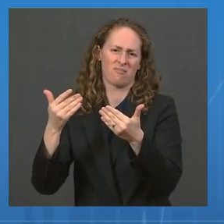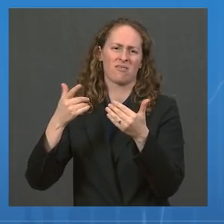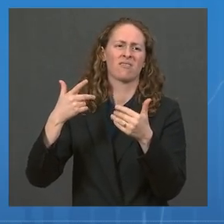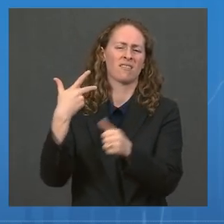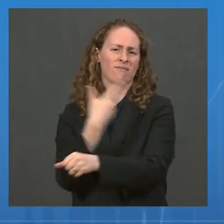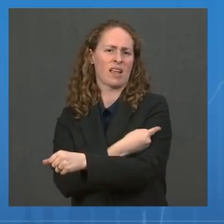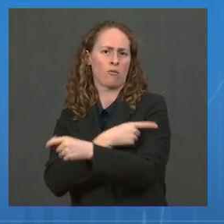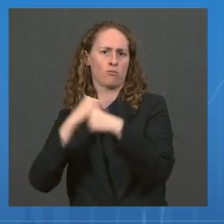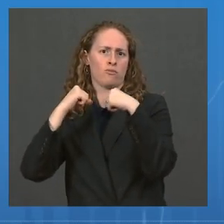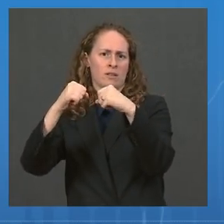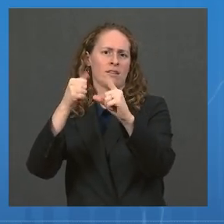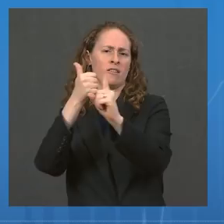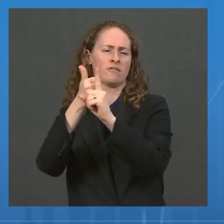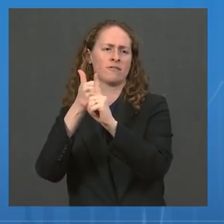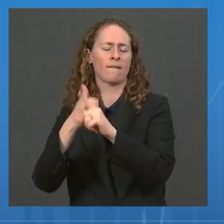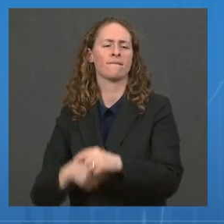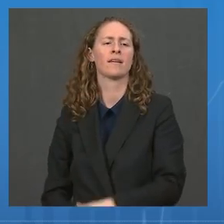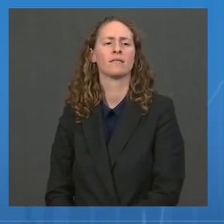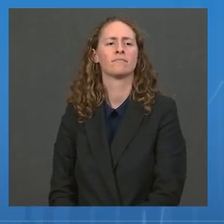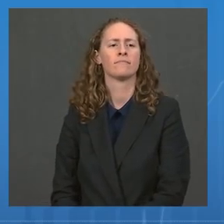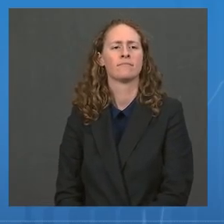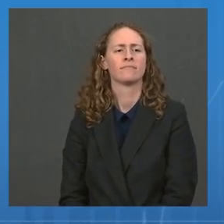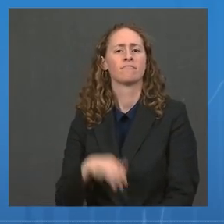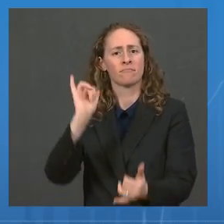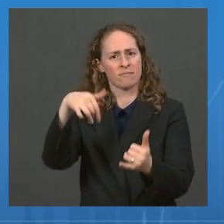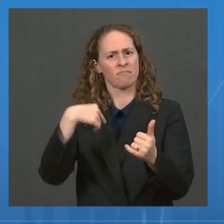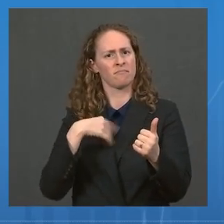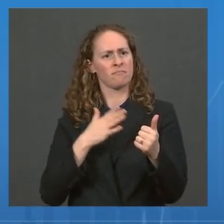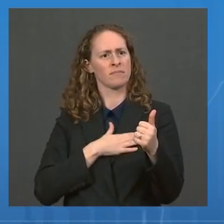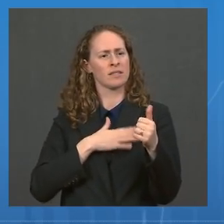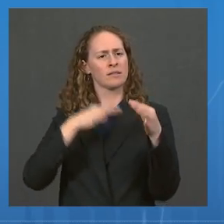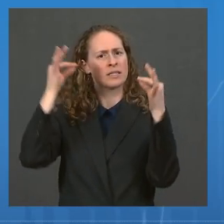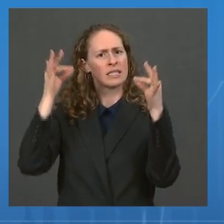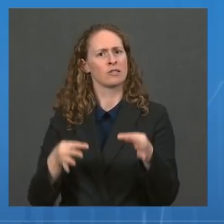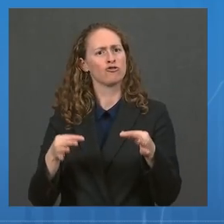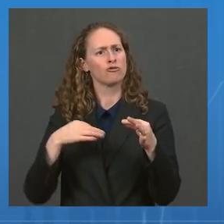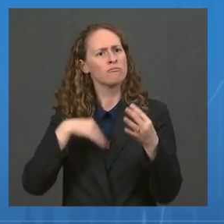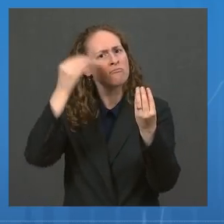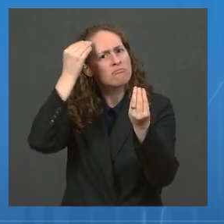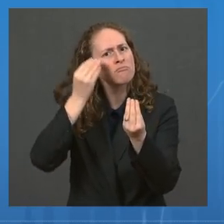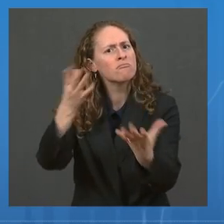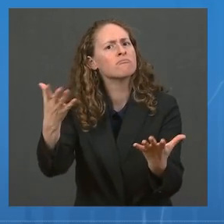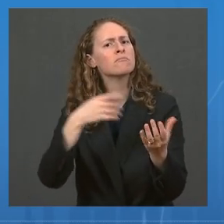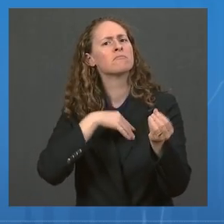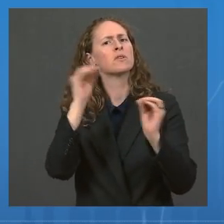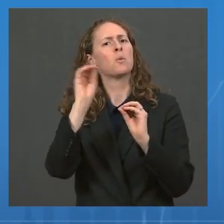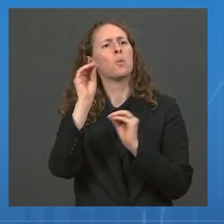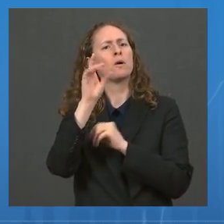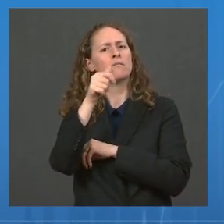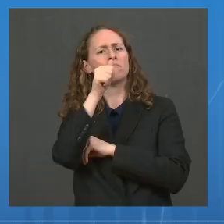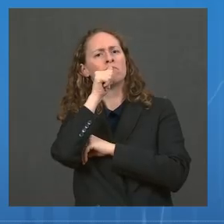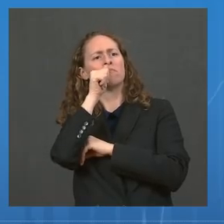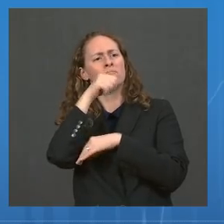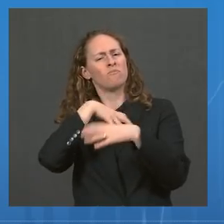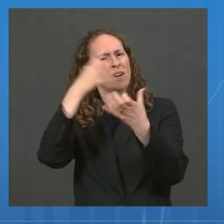It was a decision about providing rather than withholding access. I, too, thought of the stressors of the current moment of this pandemic